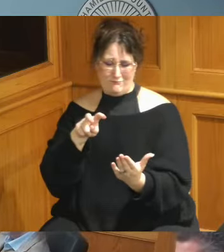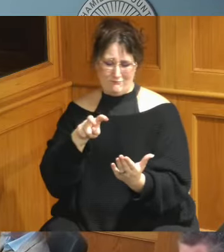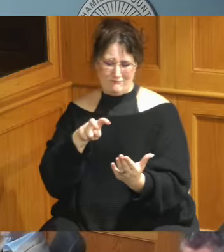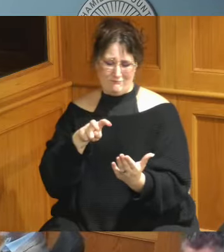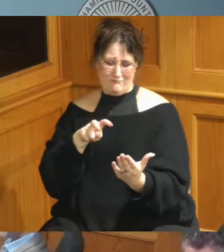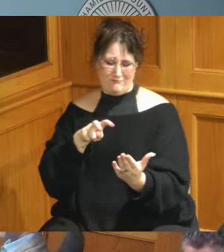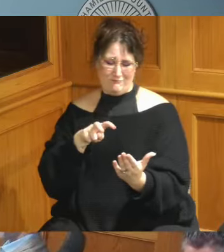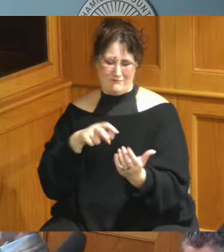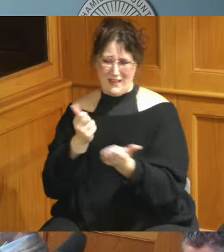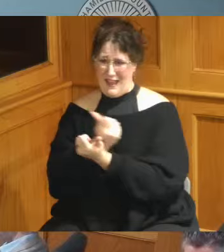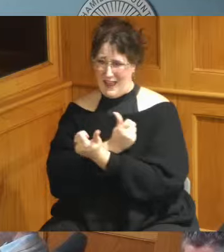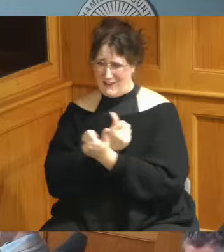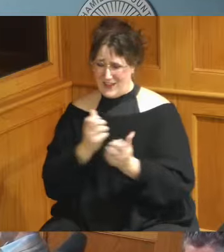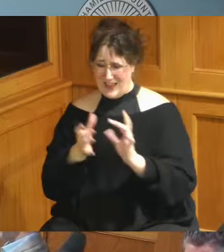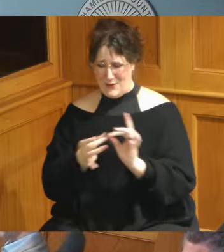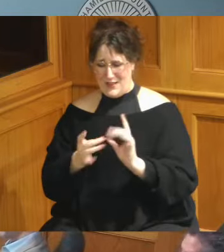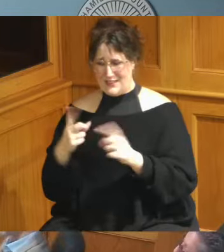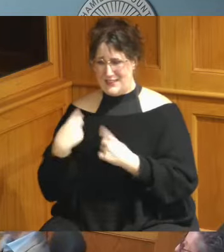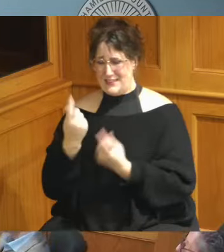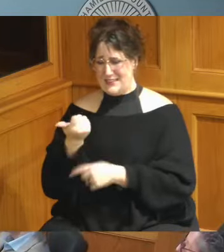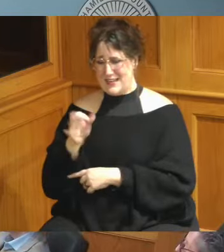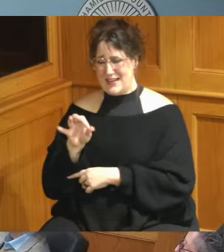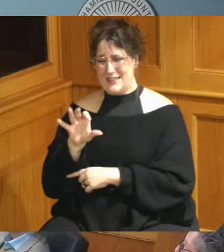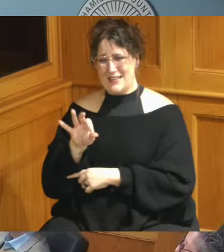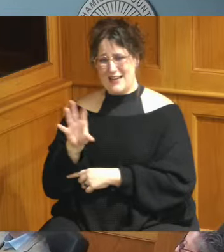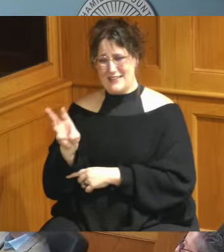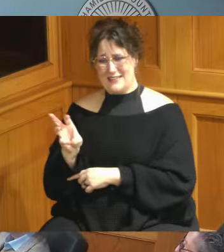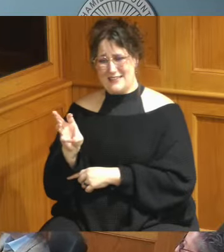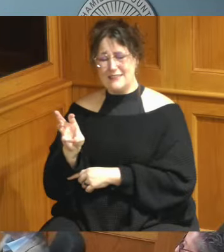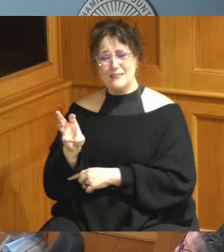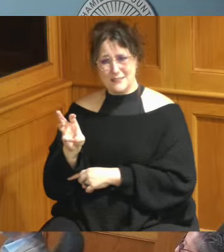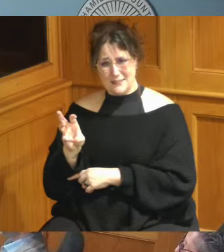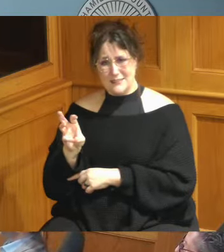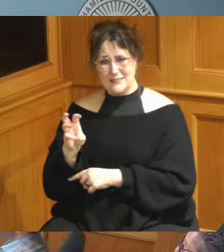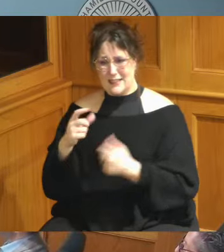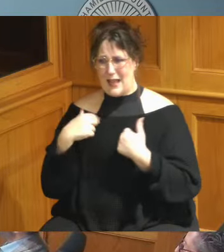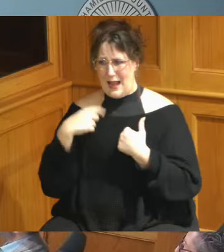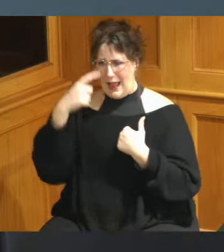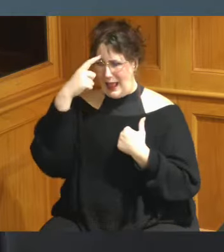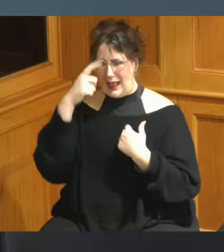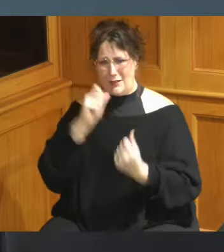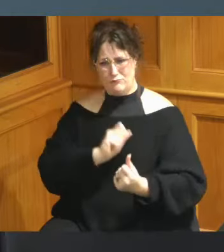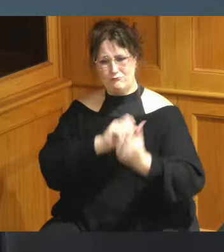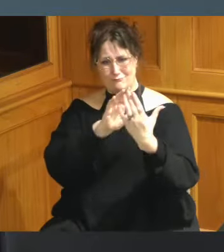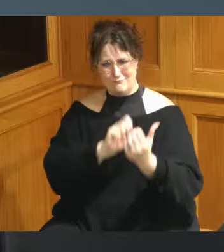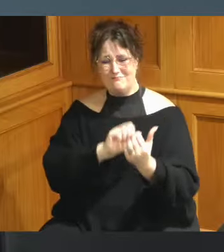we listed since 1996. But I think about and I've run into you several times. Always so pleasant and